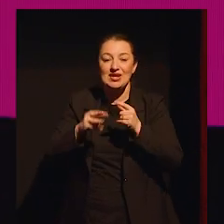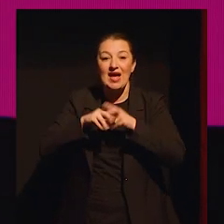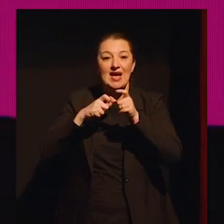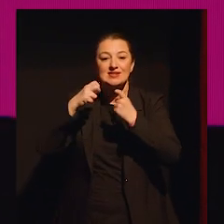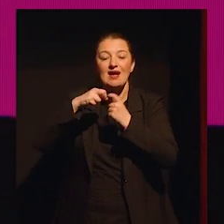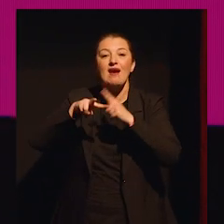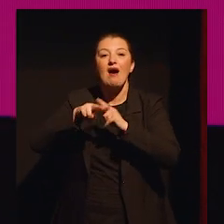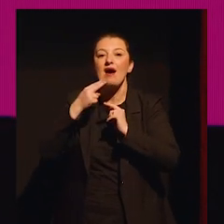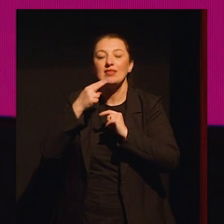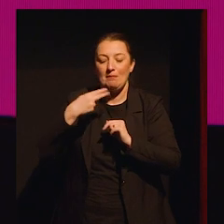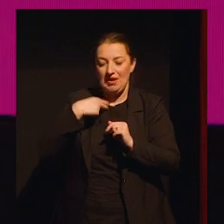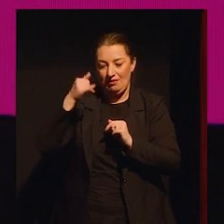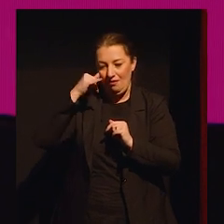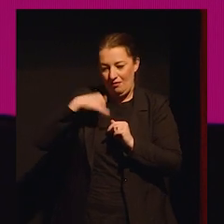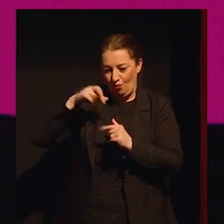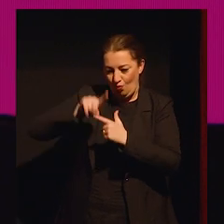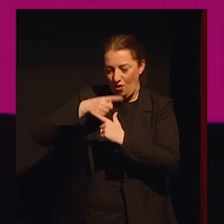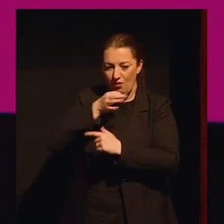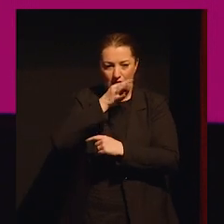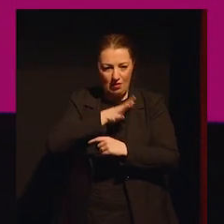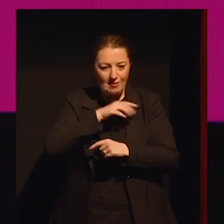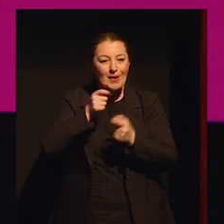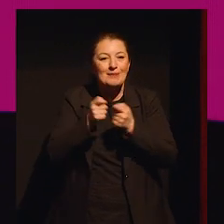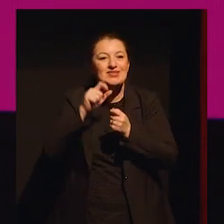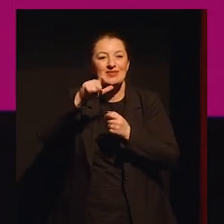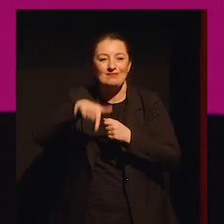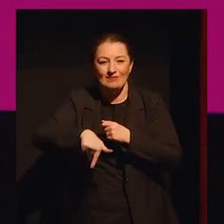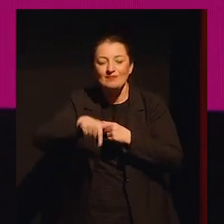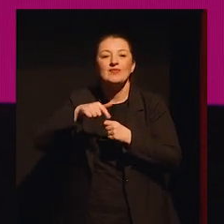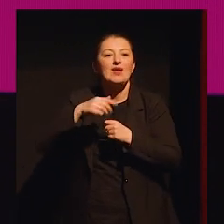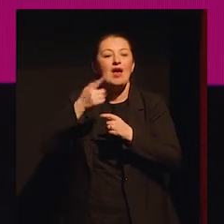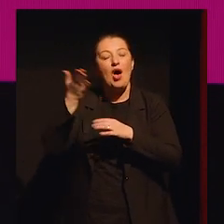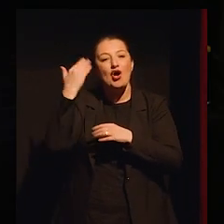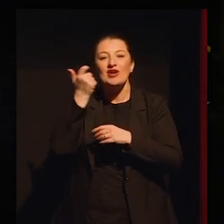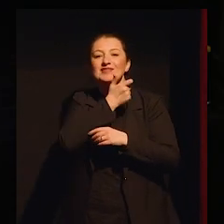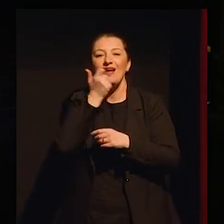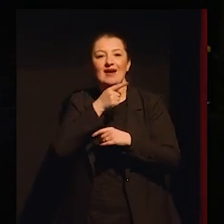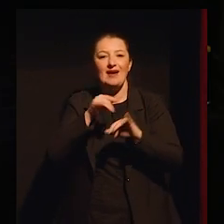for this project... Earlier, we had organized a hackathon at the museum with British Council. We say gaming is the eighth art,